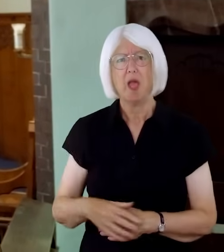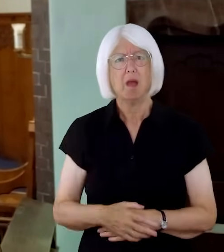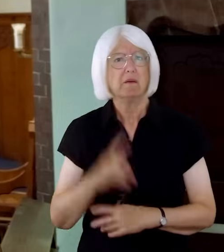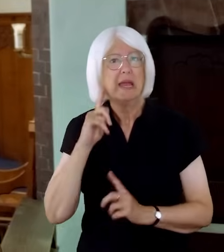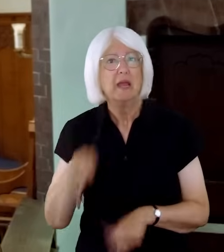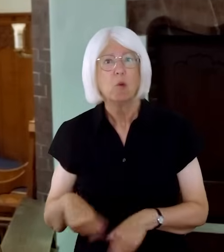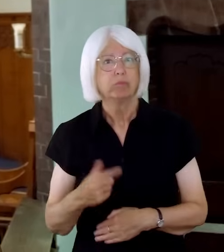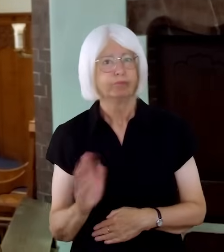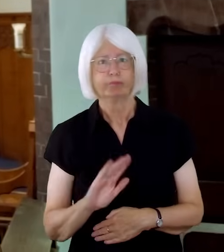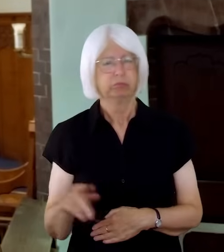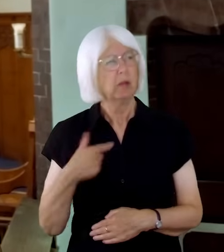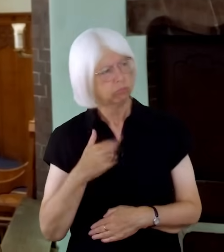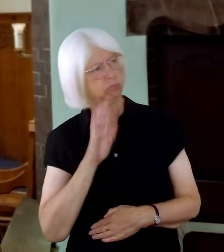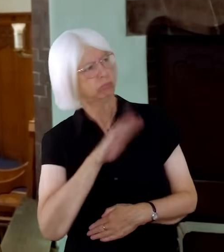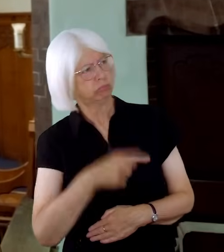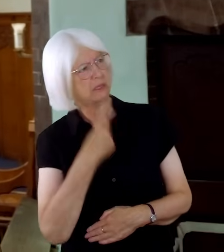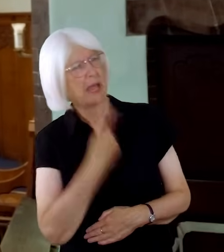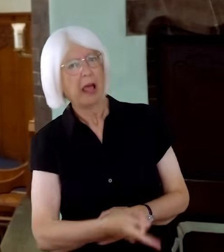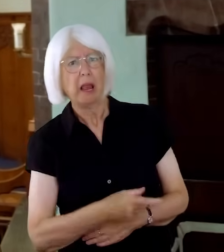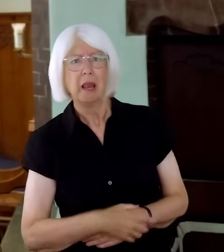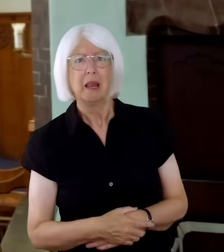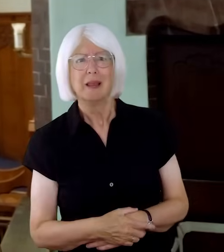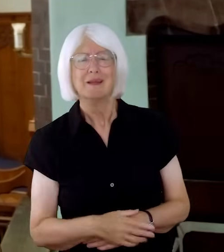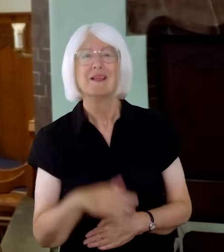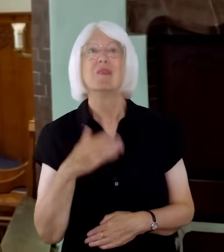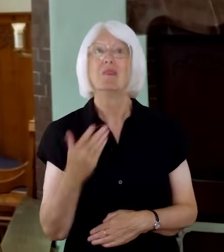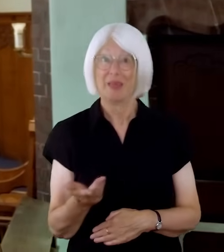They call it out, and then we have the conclusion.